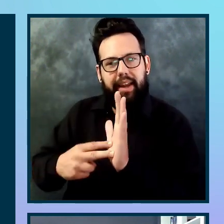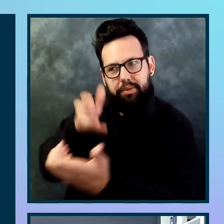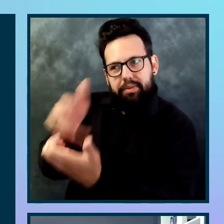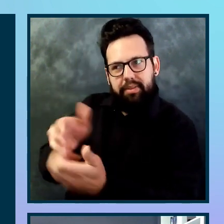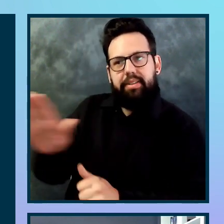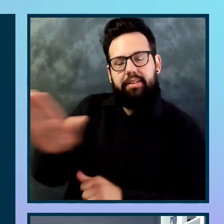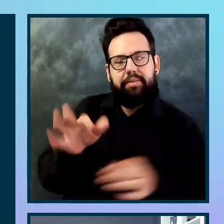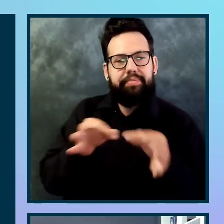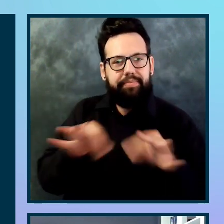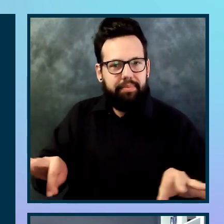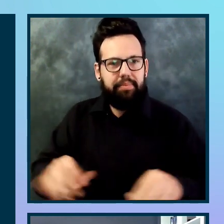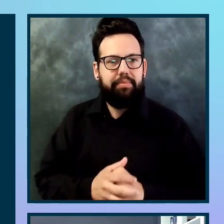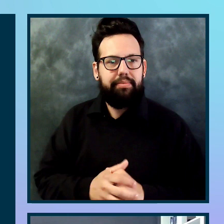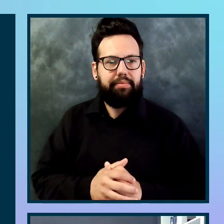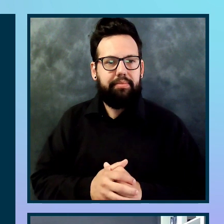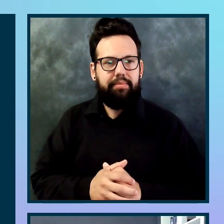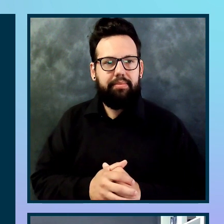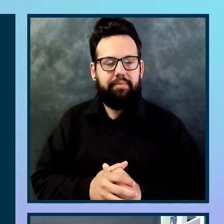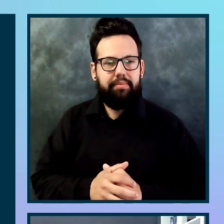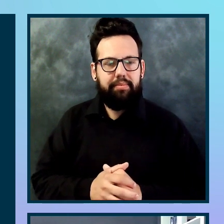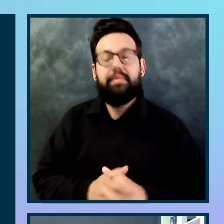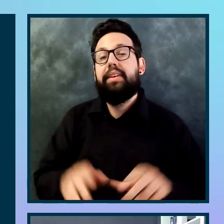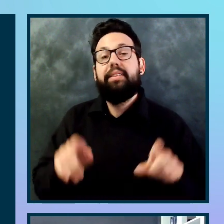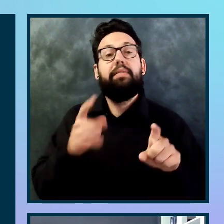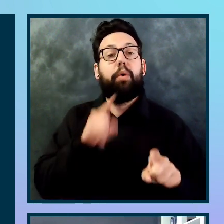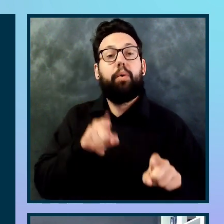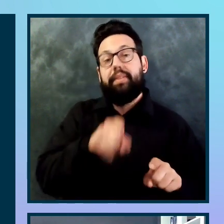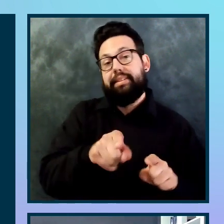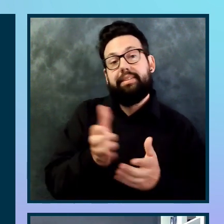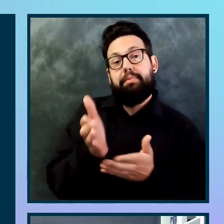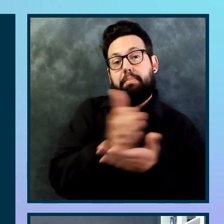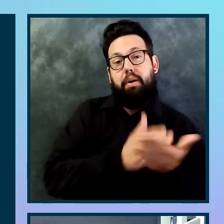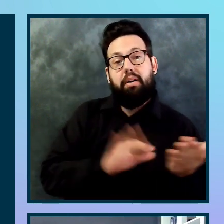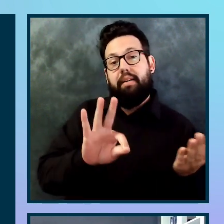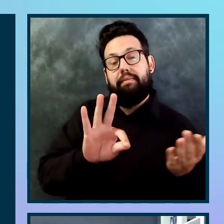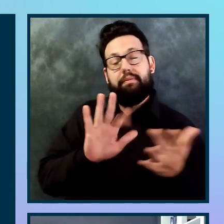And lastly, for this same element, the new elements that appear on screen is the close